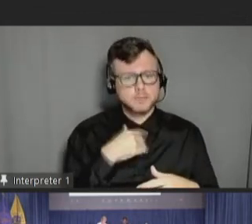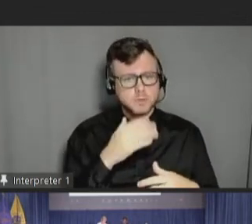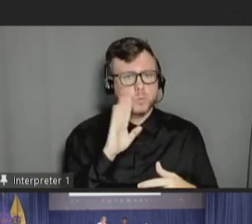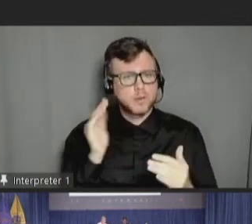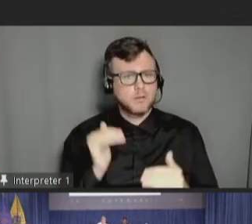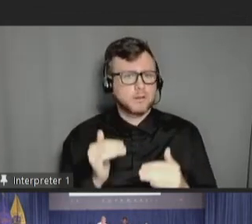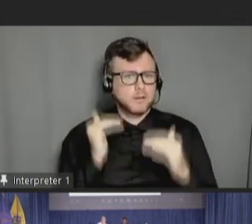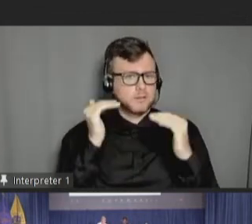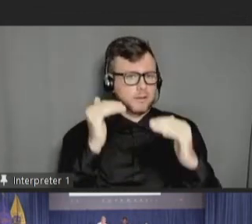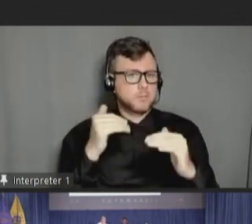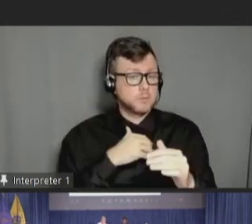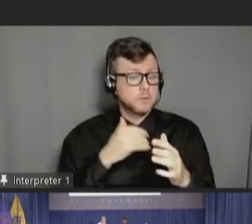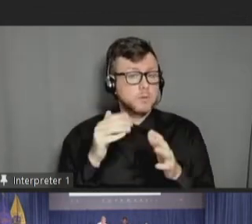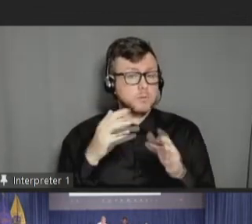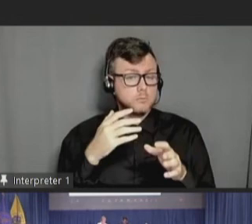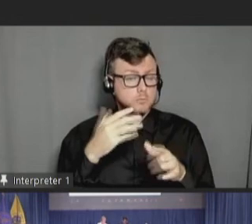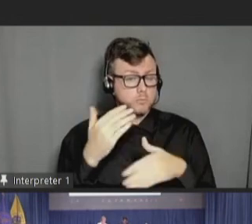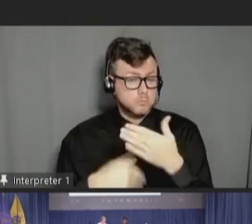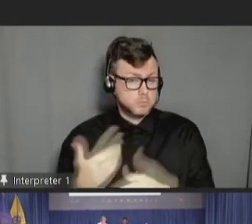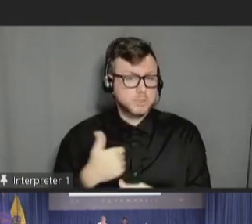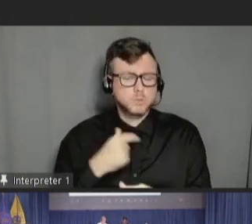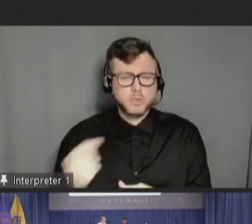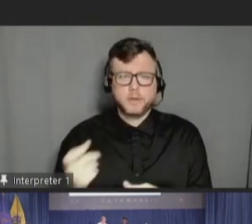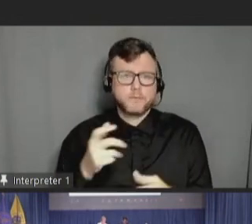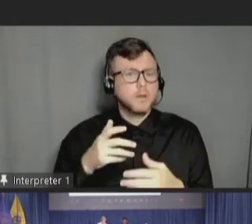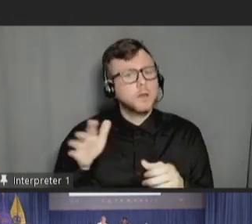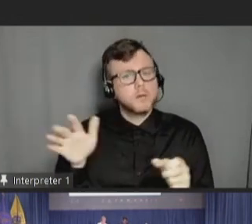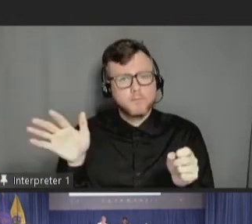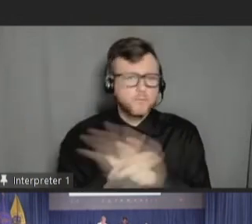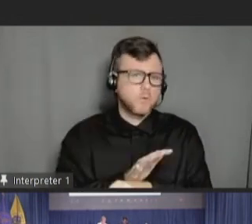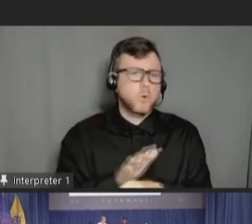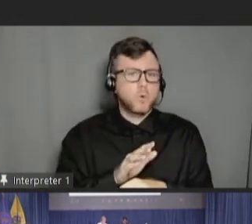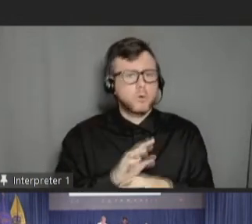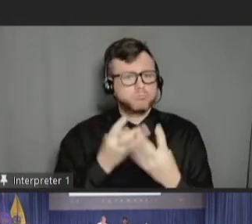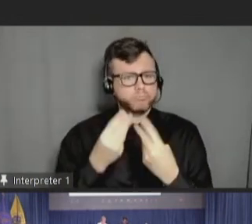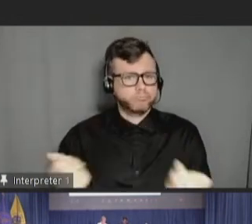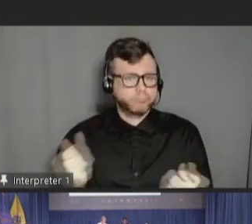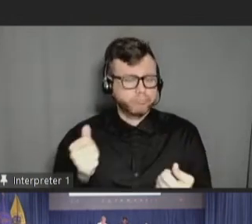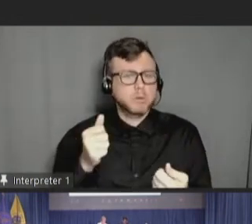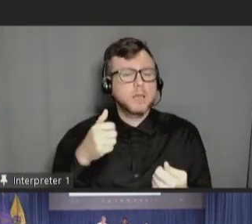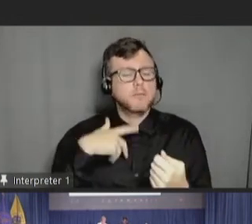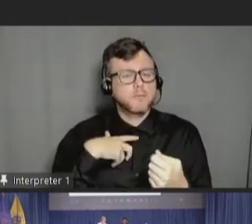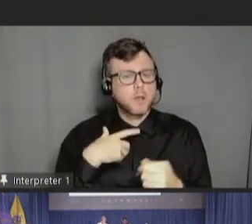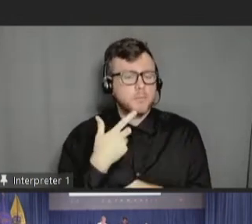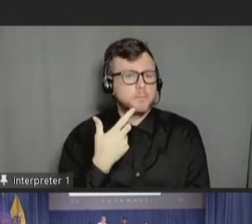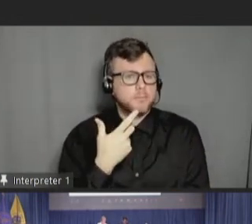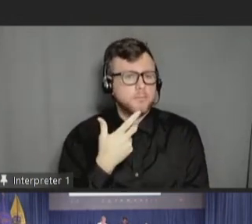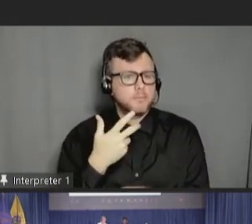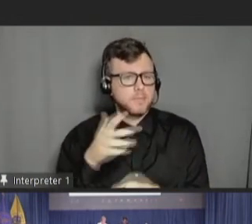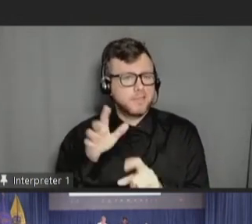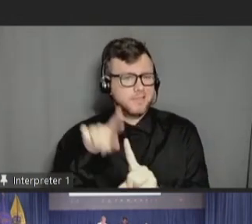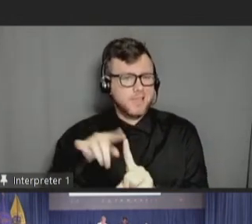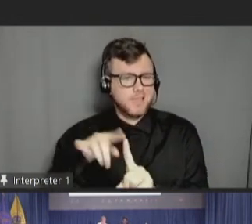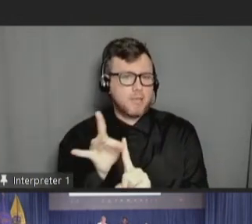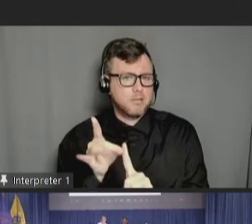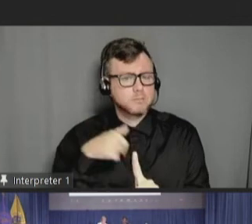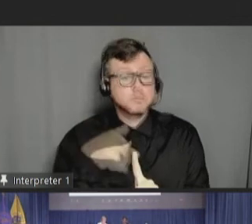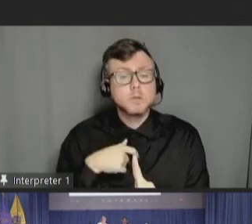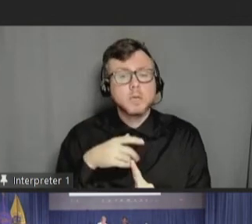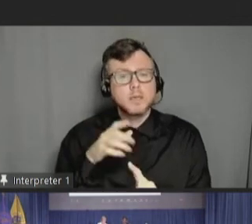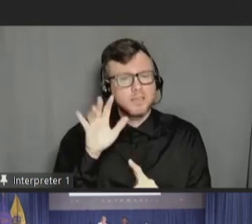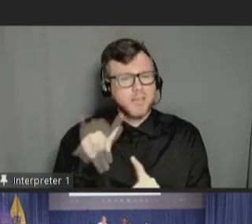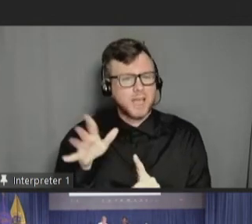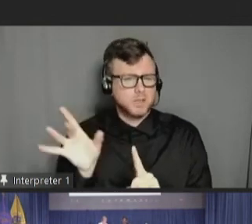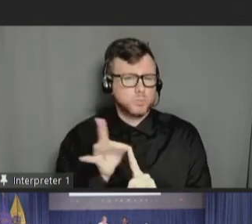so that we get complete clearance of the pathogen upon exposure to it. Next. So, in my opinion, an